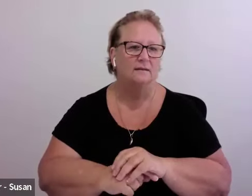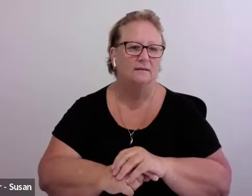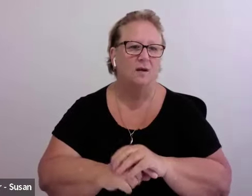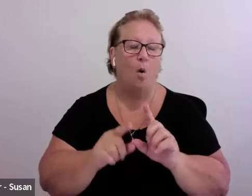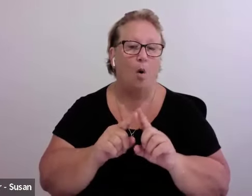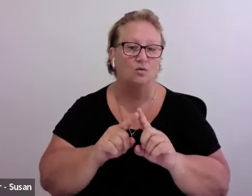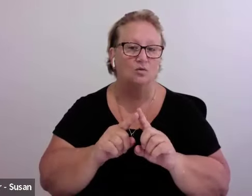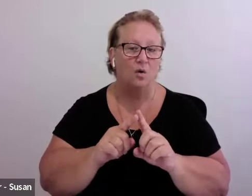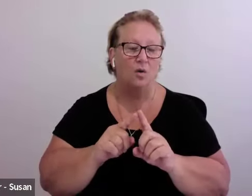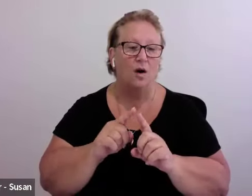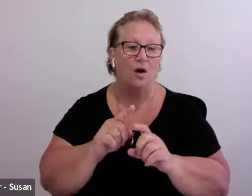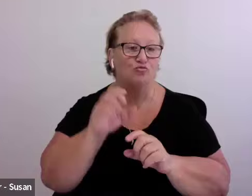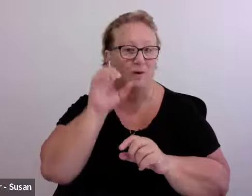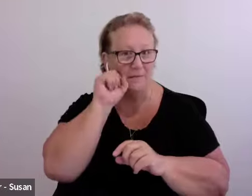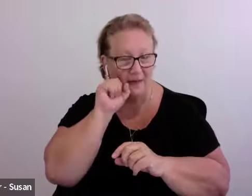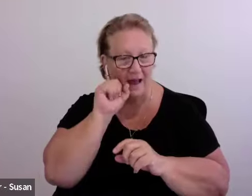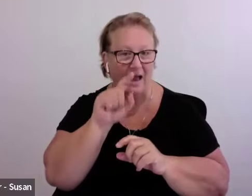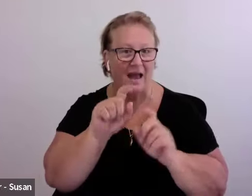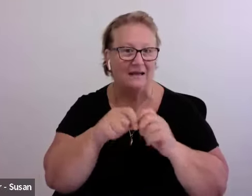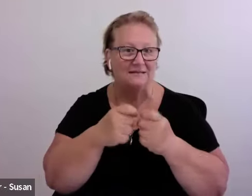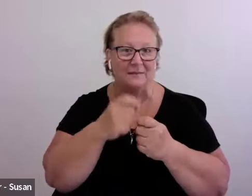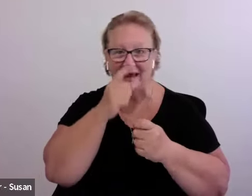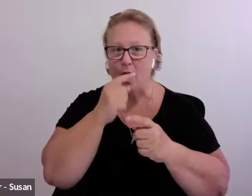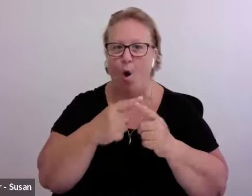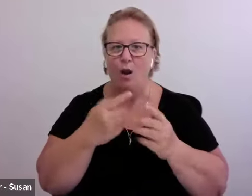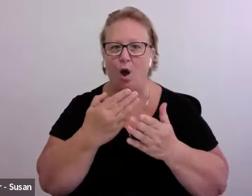your team, but how power and decision-making actually work